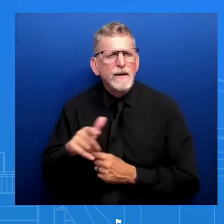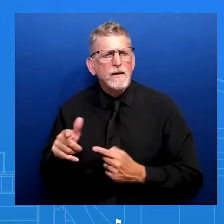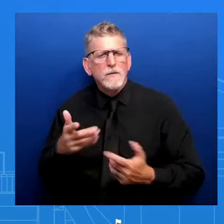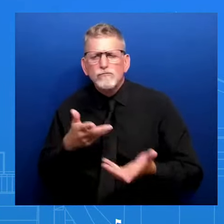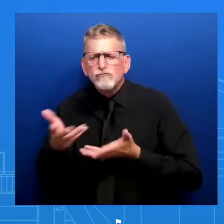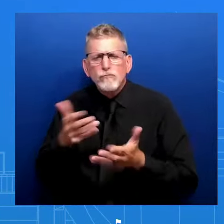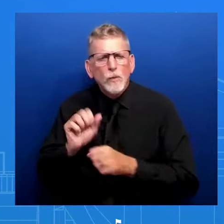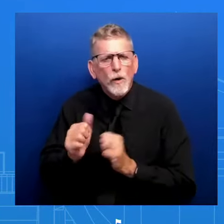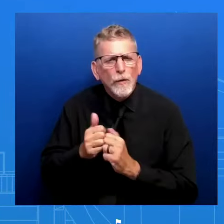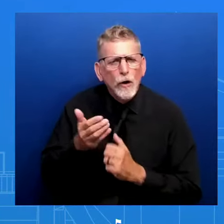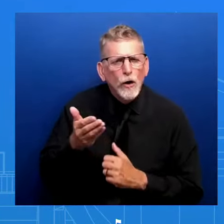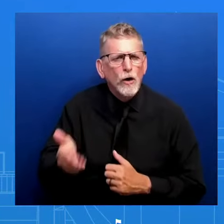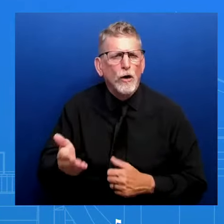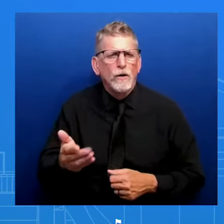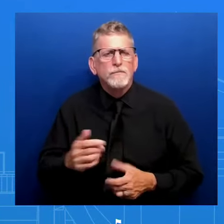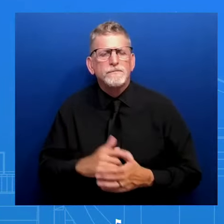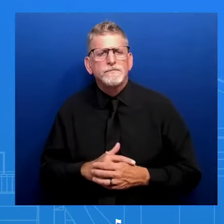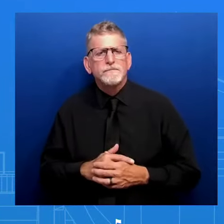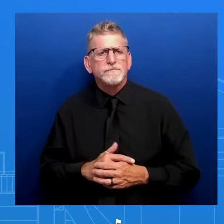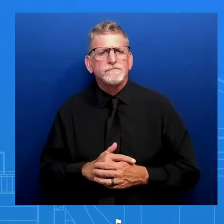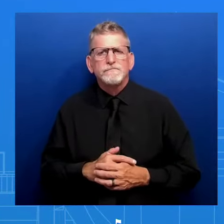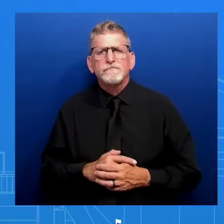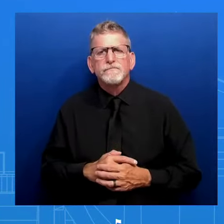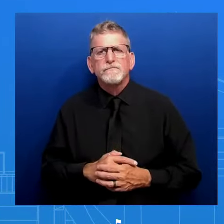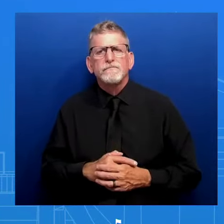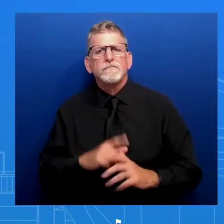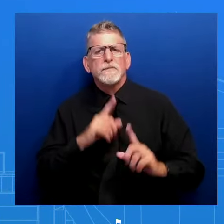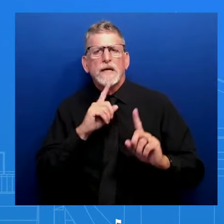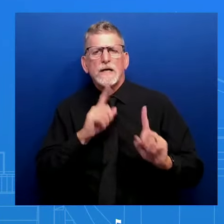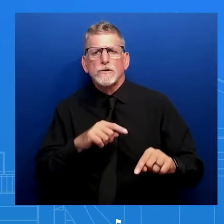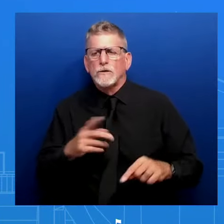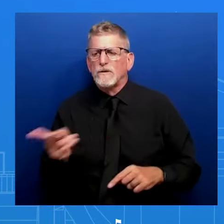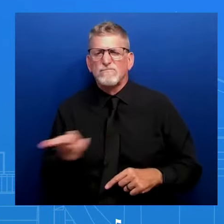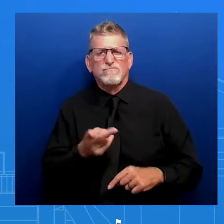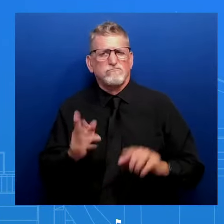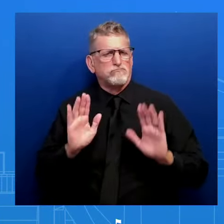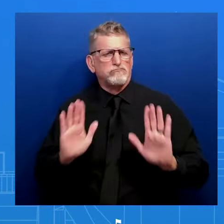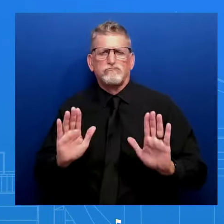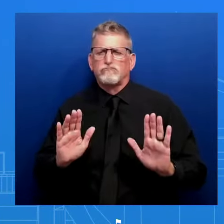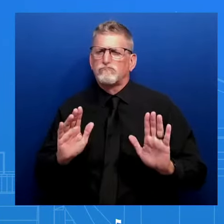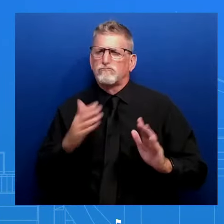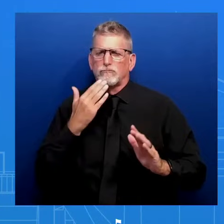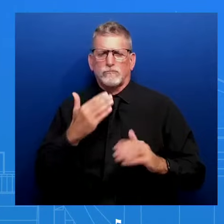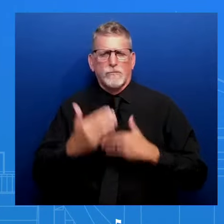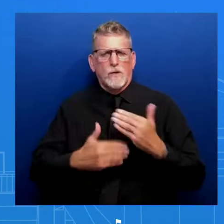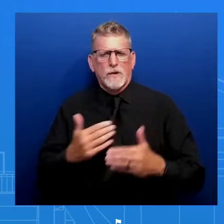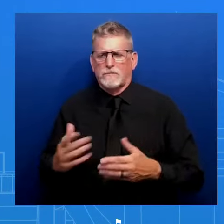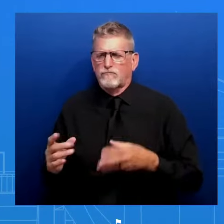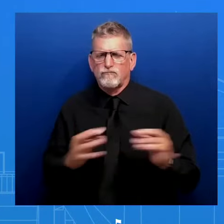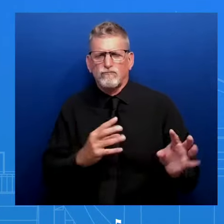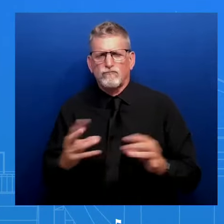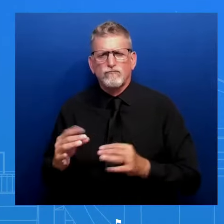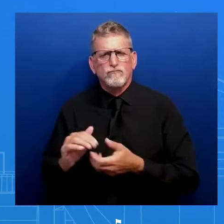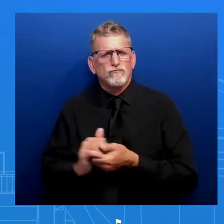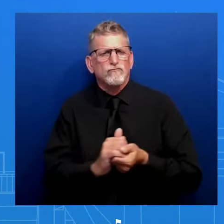And they have spoken several times outside of those venues. They -- they get along quite well, particularly on issues of foreign policy.